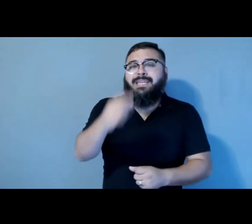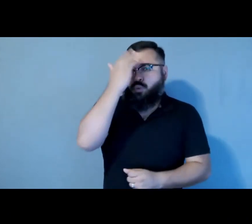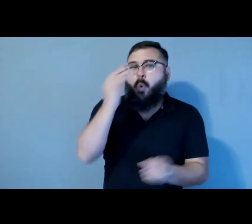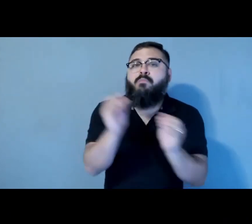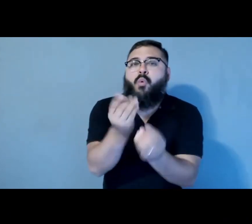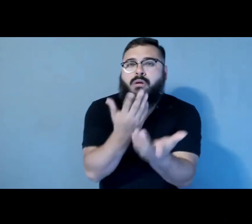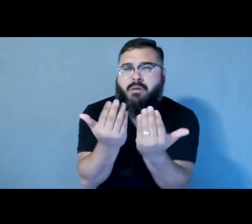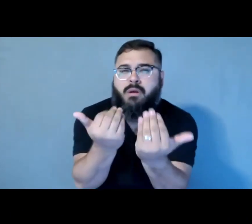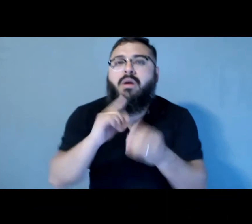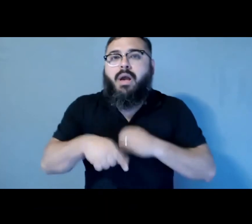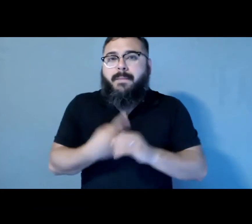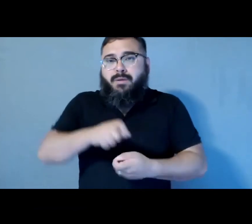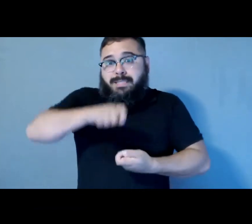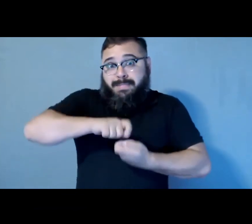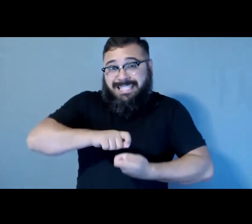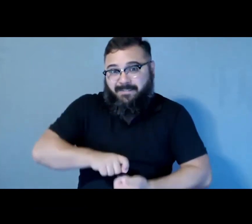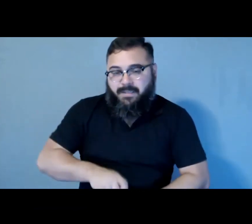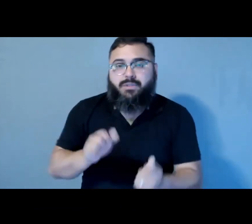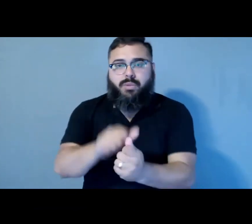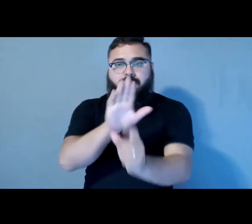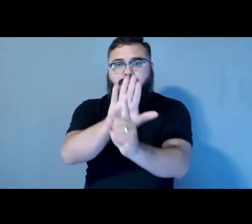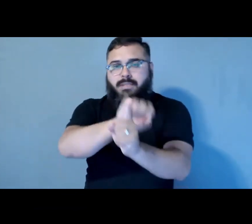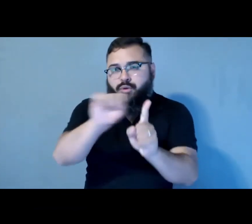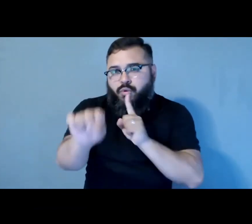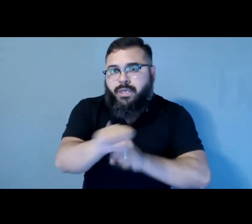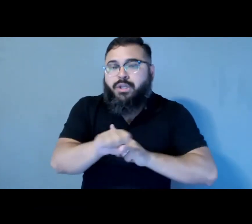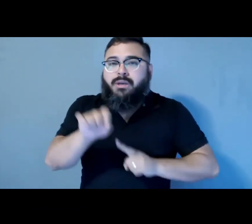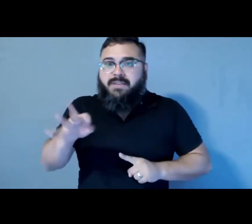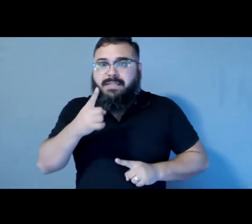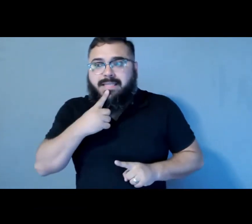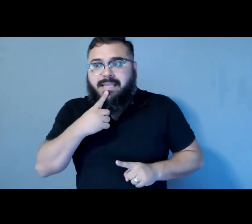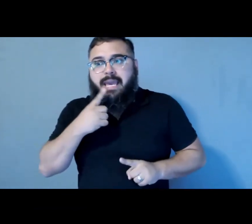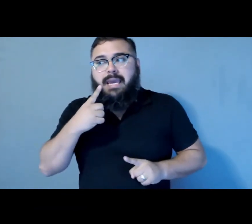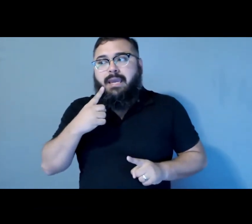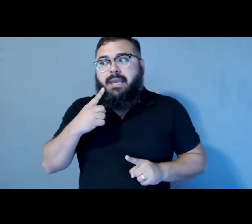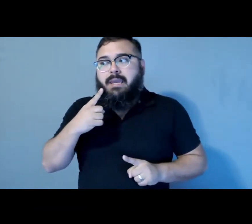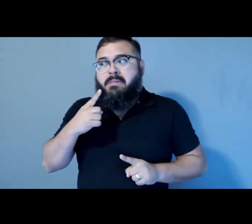what the specifics of this case are, whether to say, if there's not some reason or not,